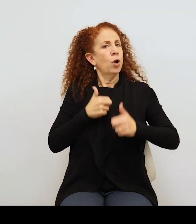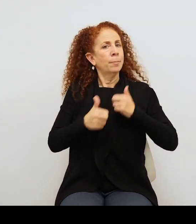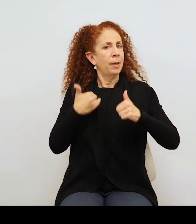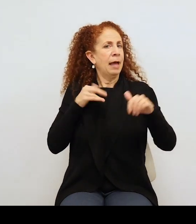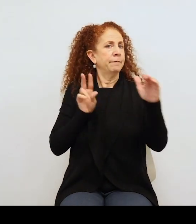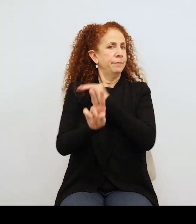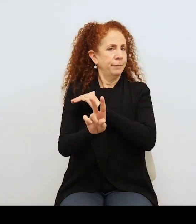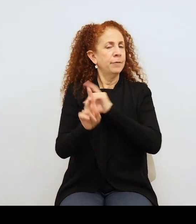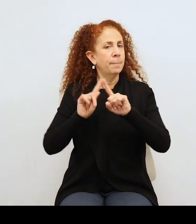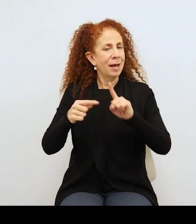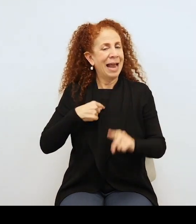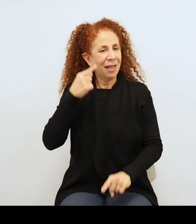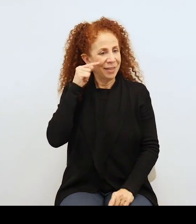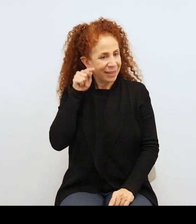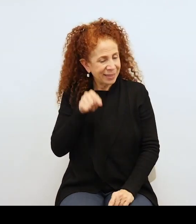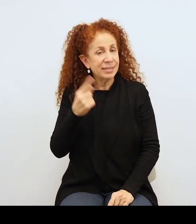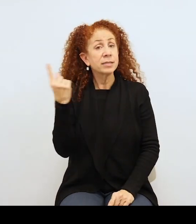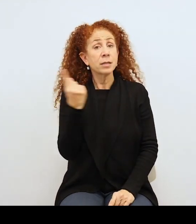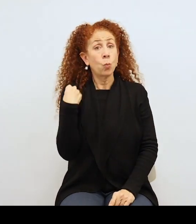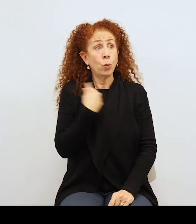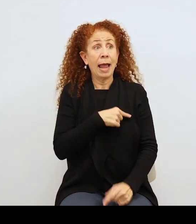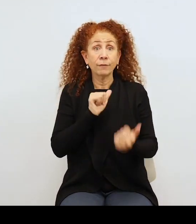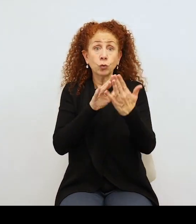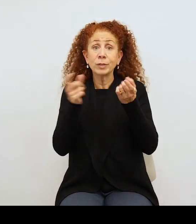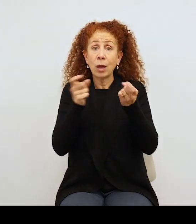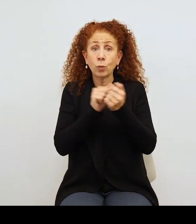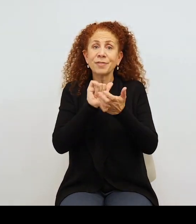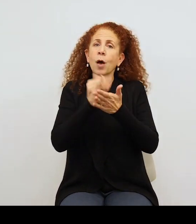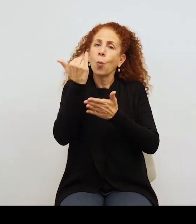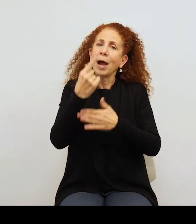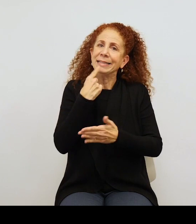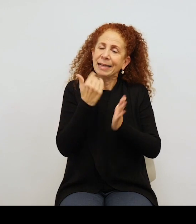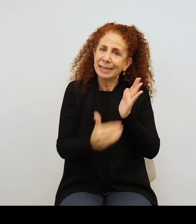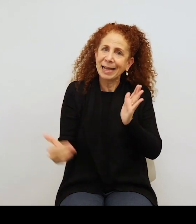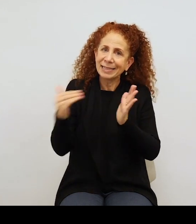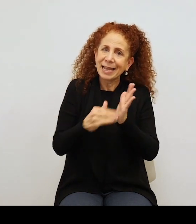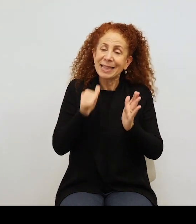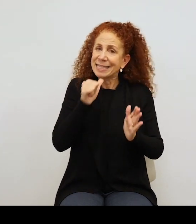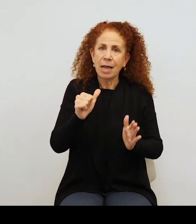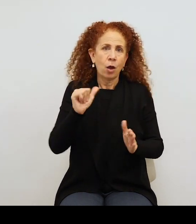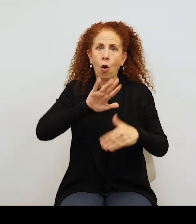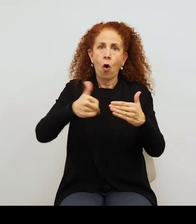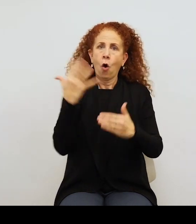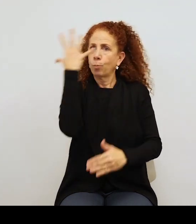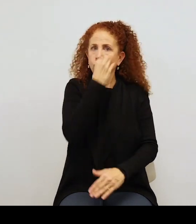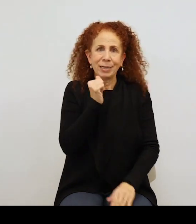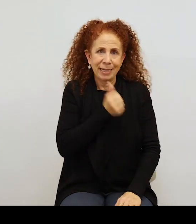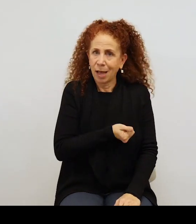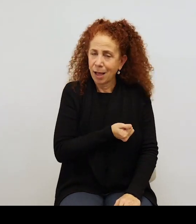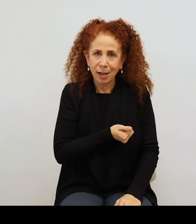But I think this is something that needs to be dealt with. That's why I kept saying too this is not all pretty. This is not just--